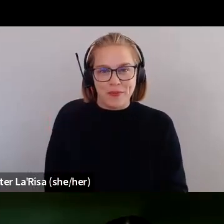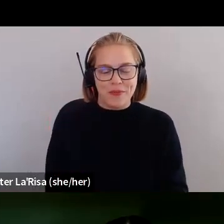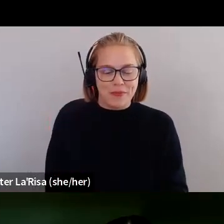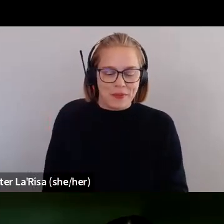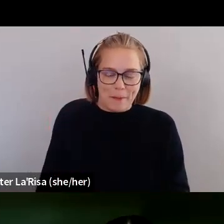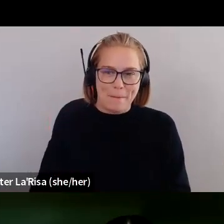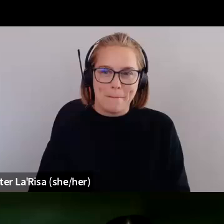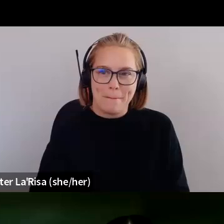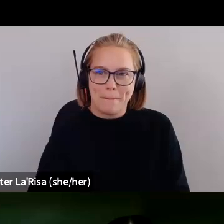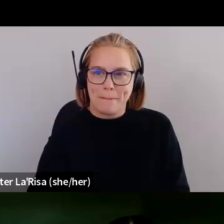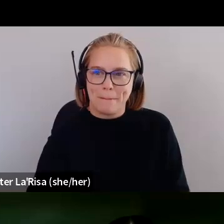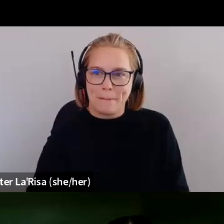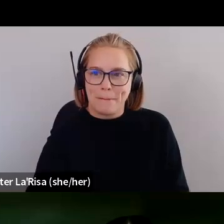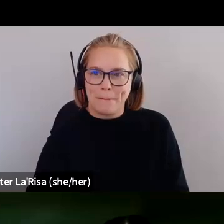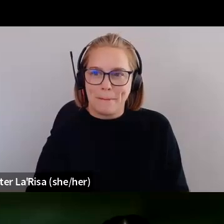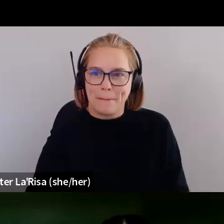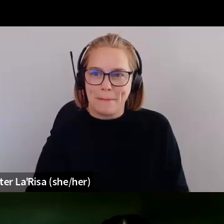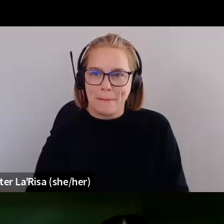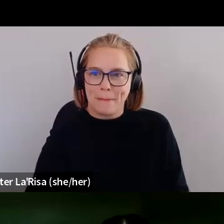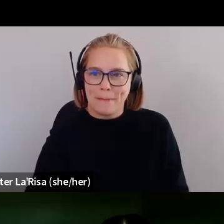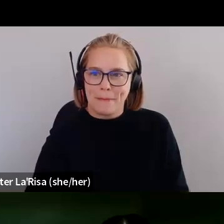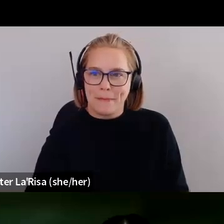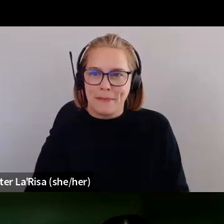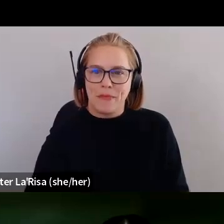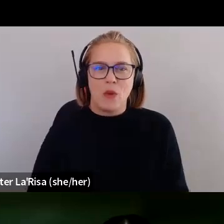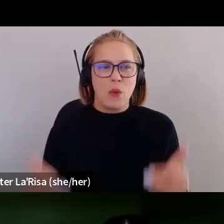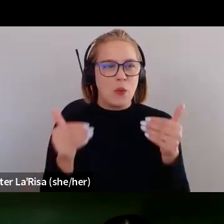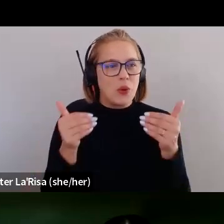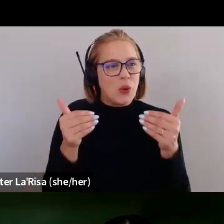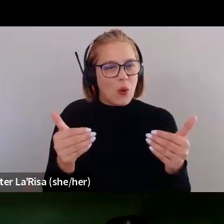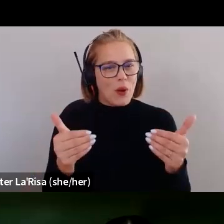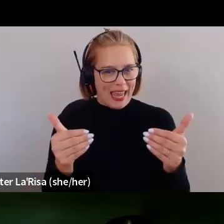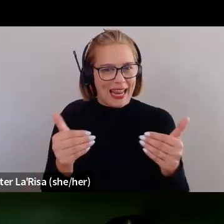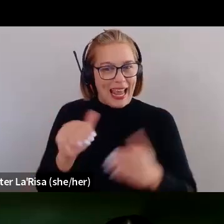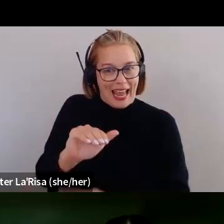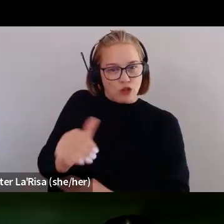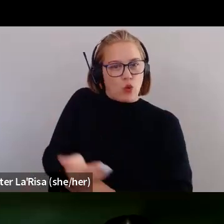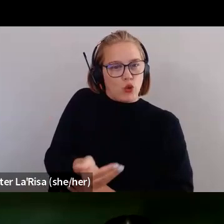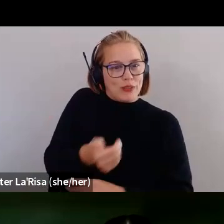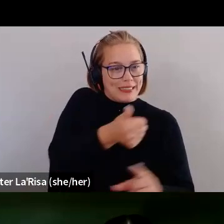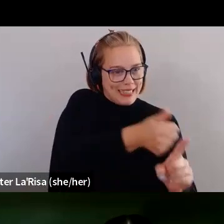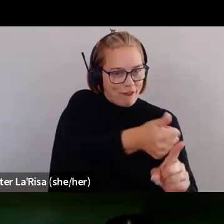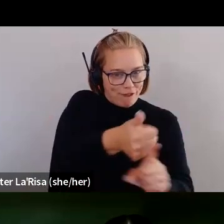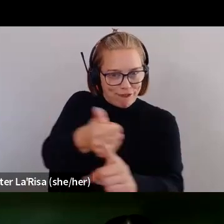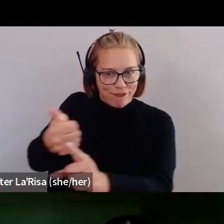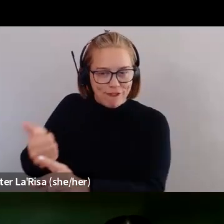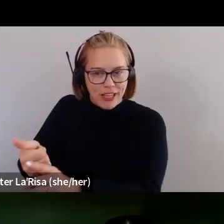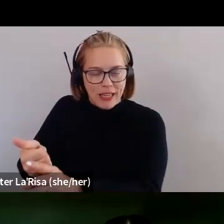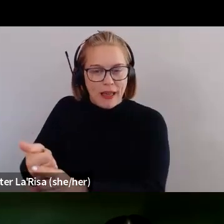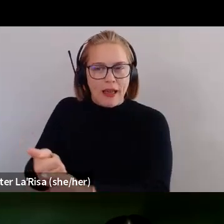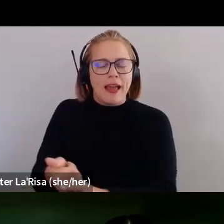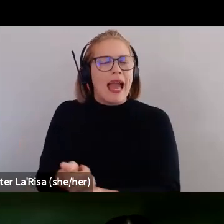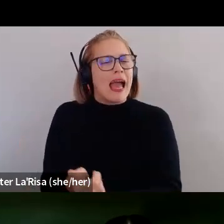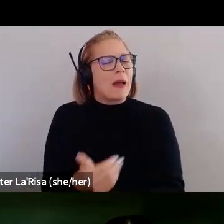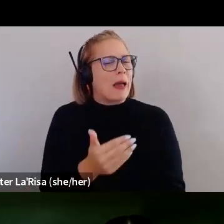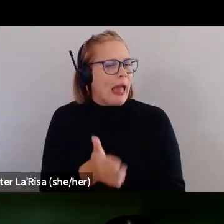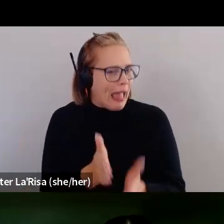you in the next six weeks and to see you all in October for the April